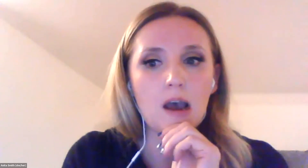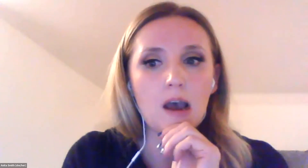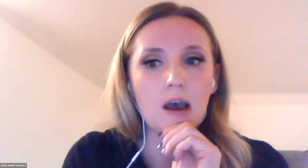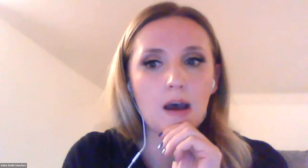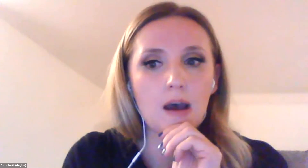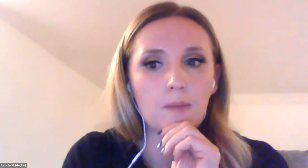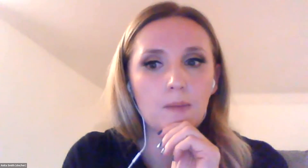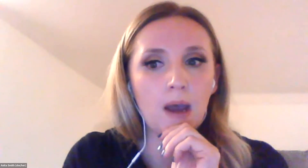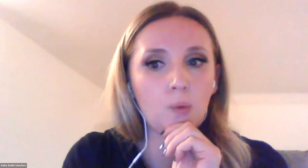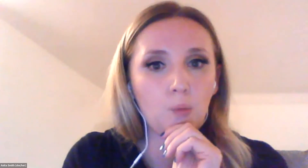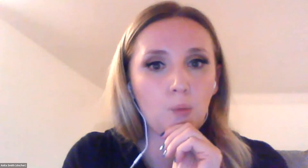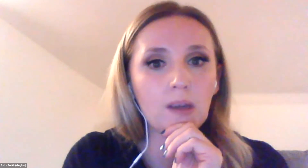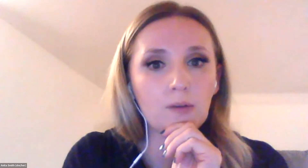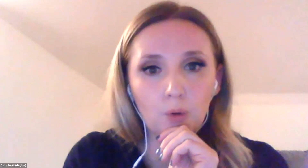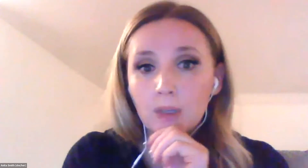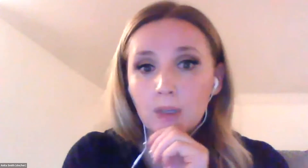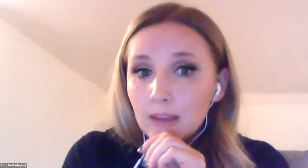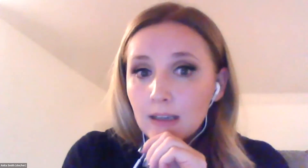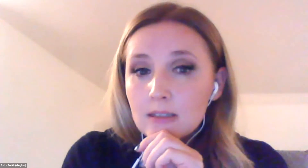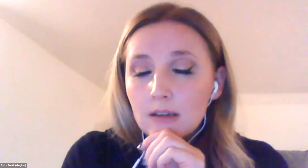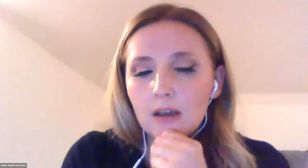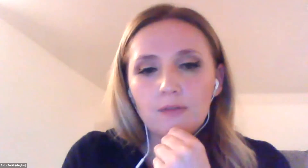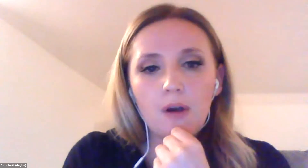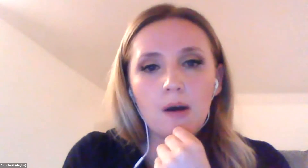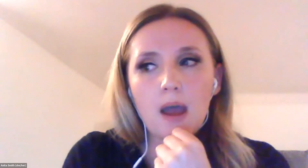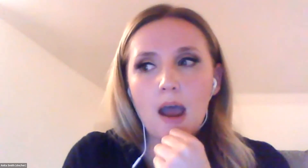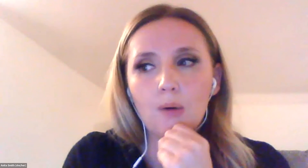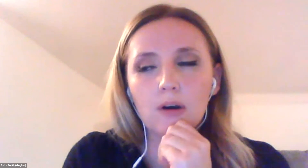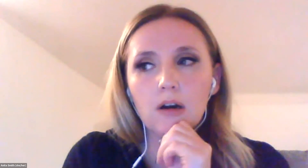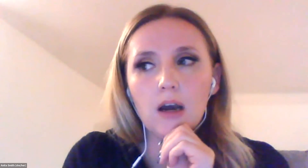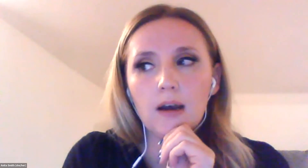but we've heard really good things from our busking artists